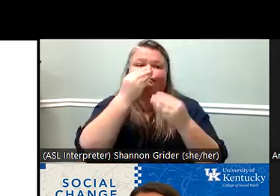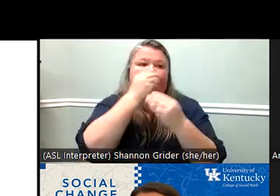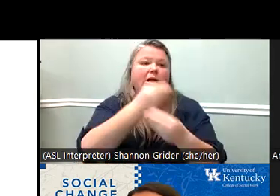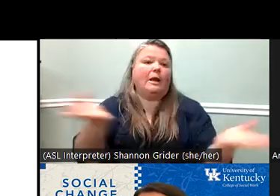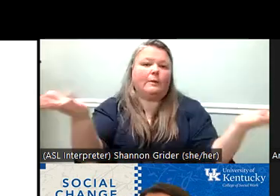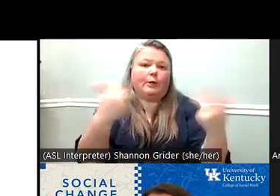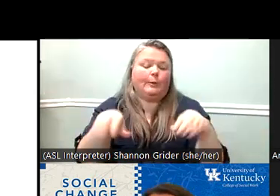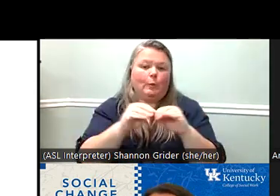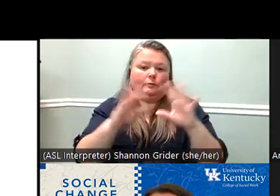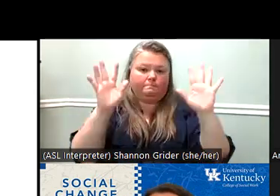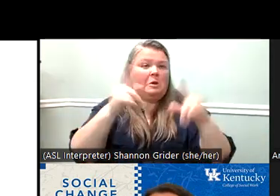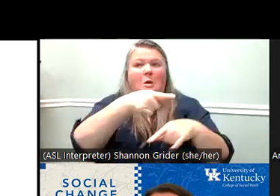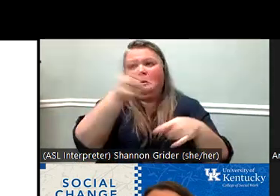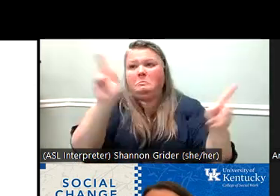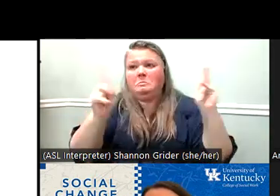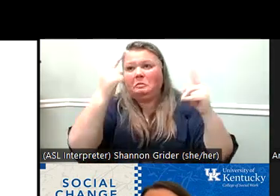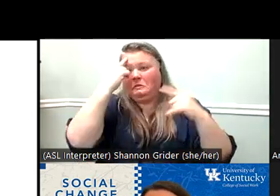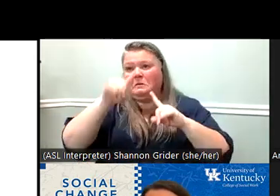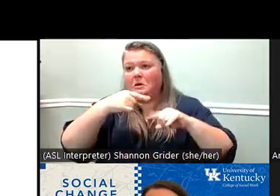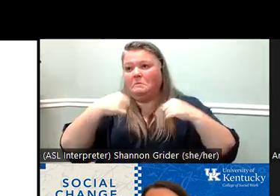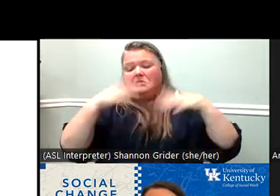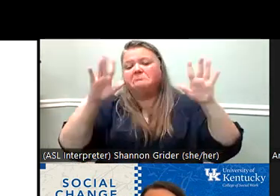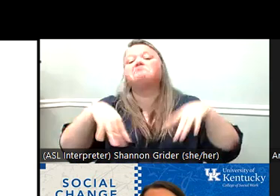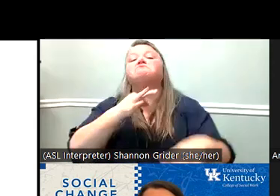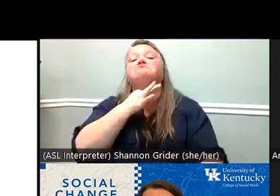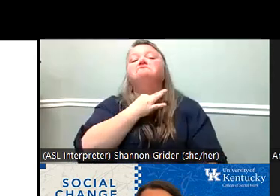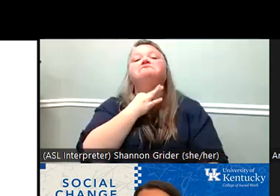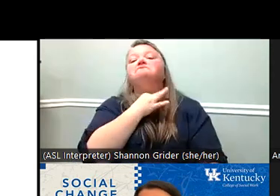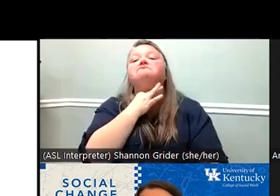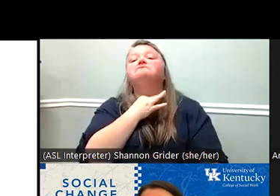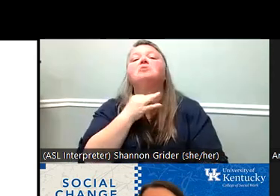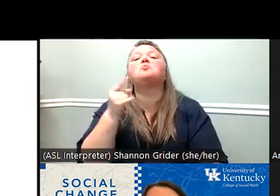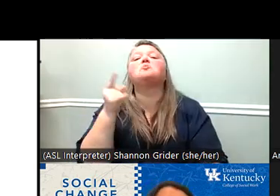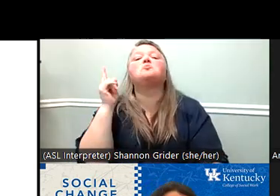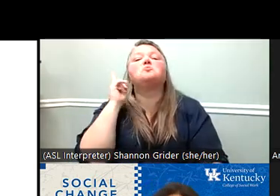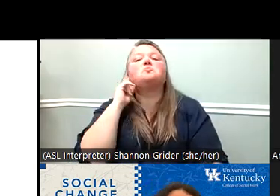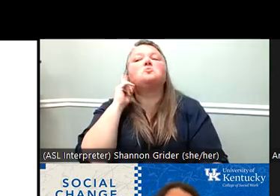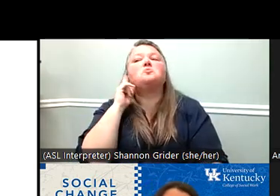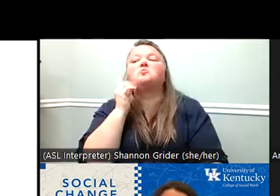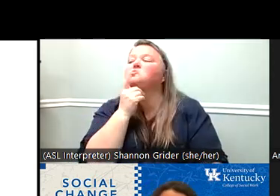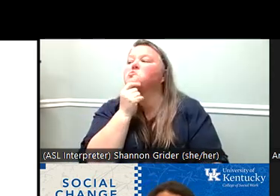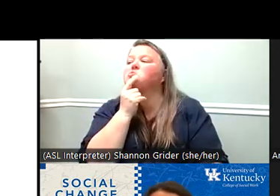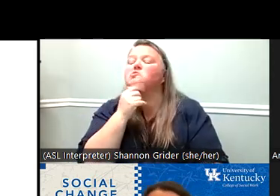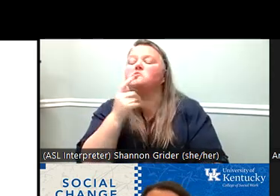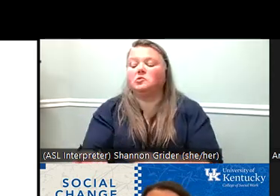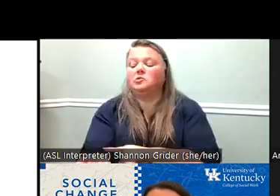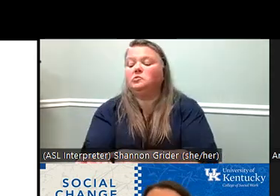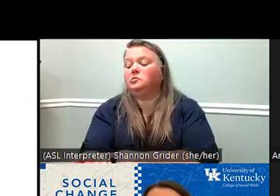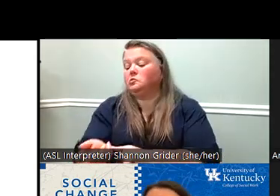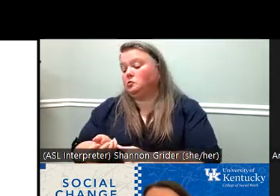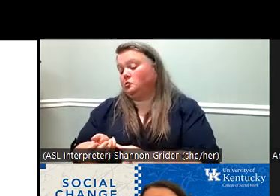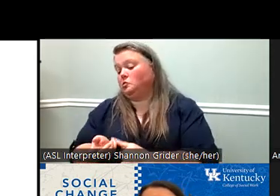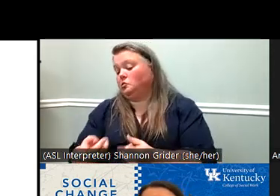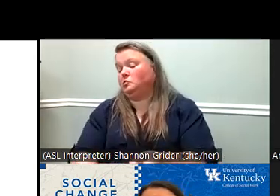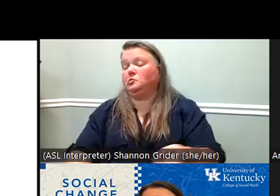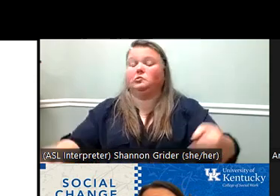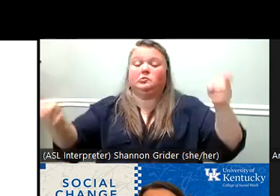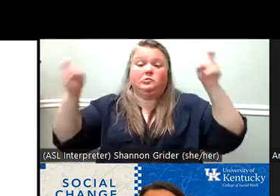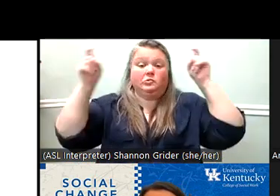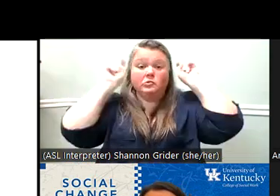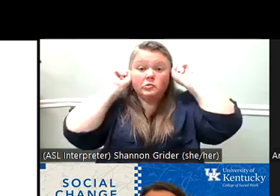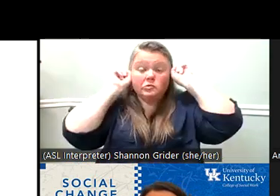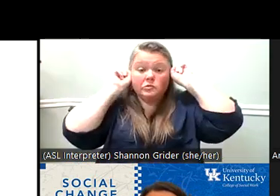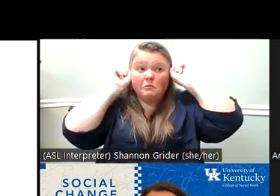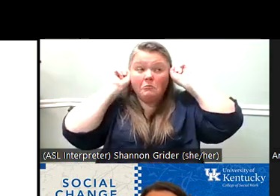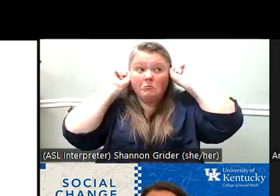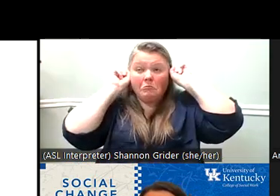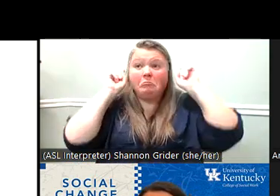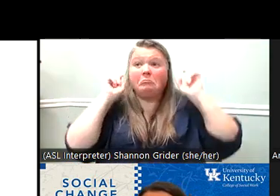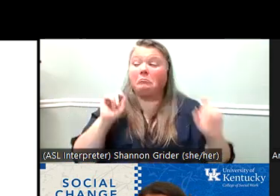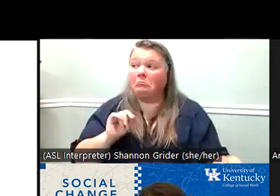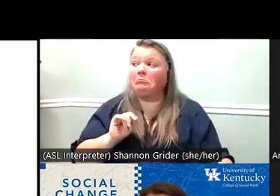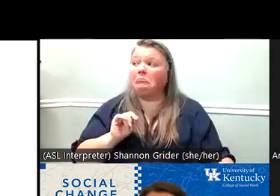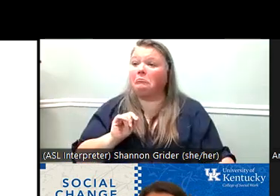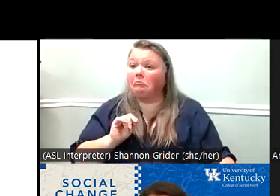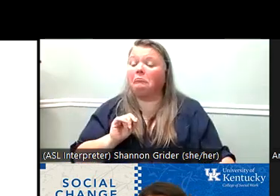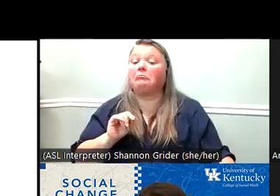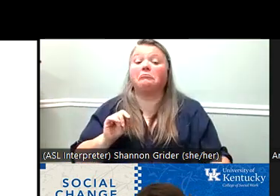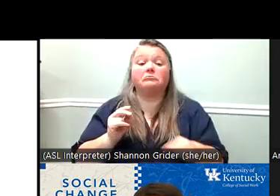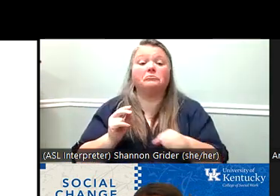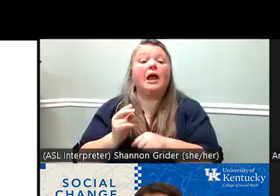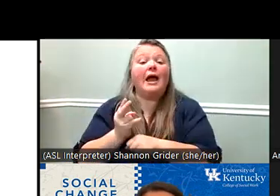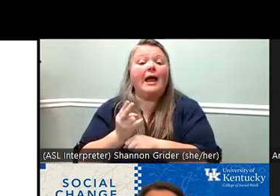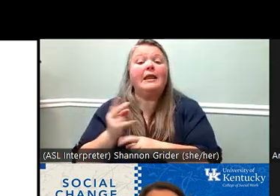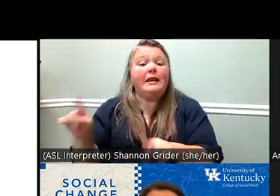THEM IN A DRAWER OF MY DRESSER AND PRESENDED THAT THEY WEREN'T THERE AND PRETENDED I DID NOT HAVE A HEARING LOSS UNTIL I WAS 16, AND THEN AT THE AGE OF 16 DECIDED